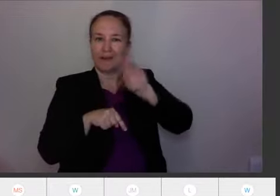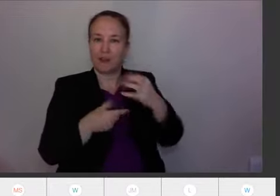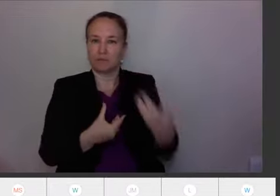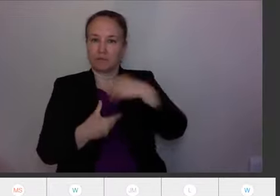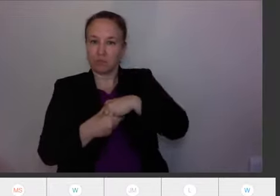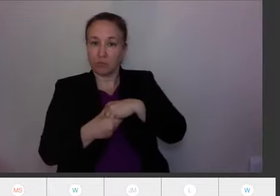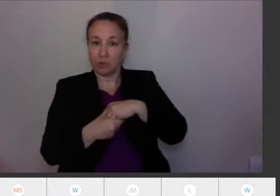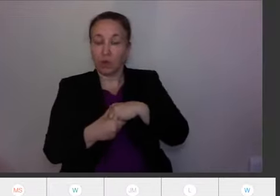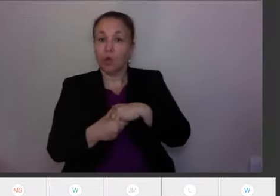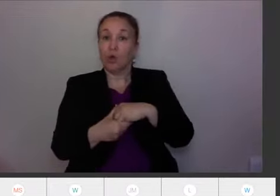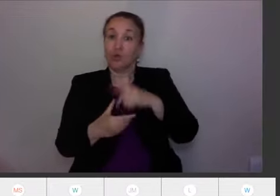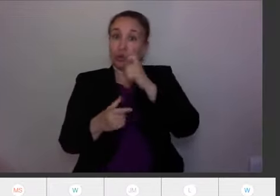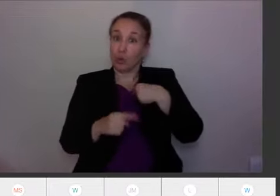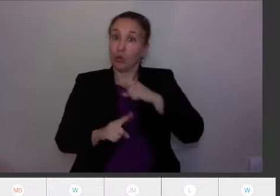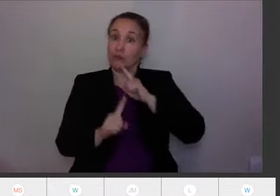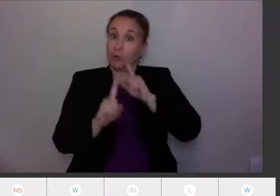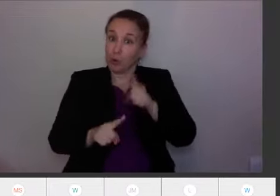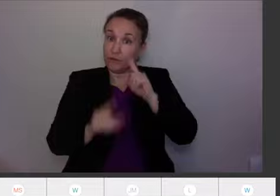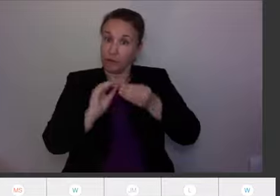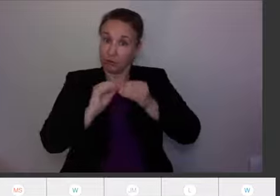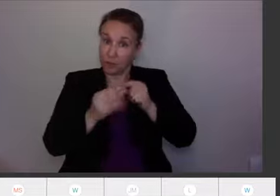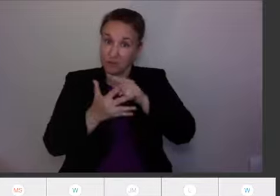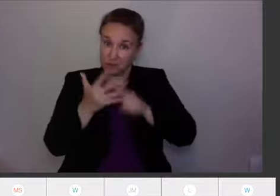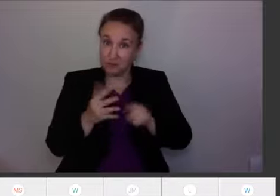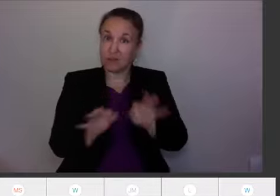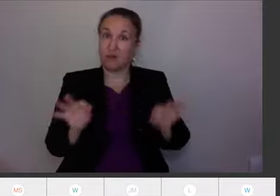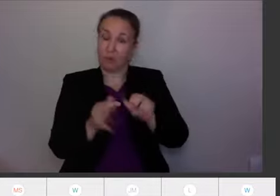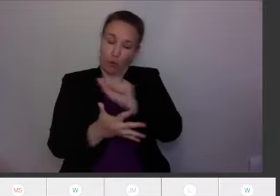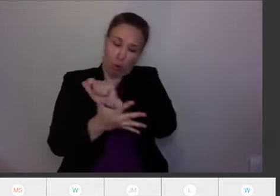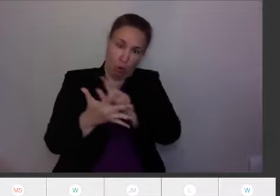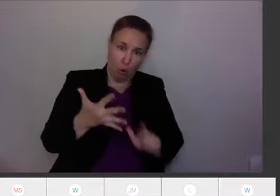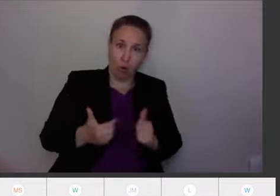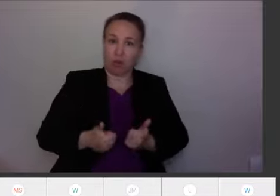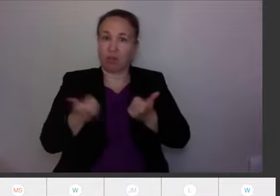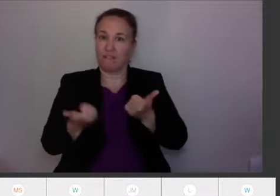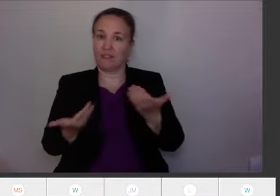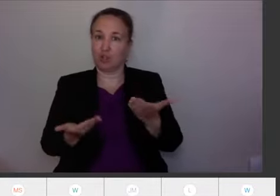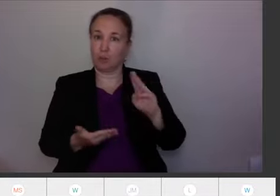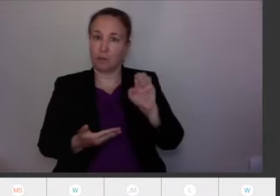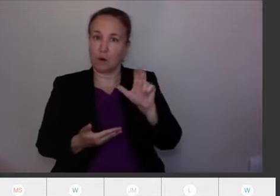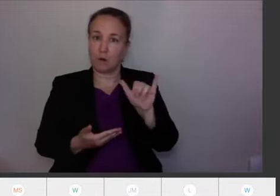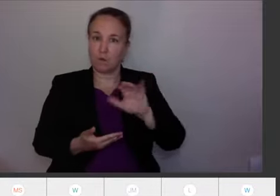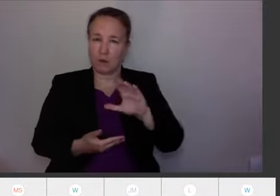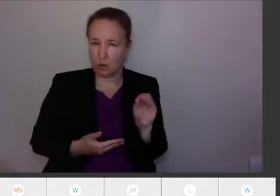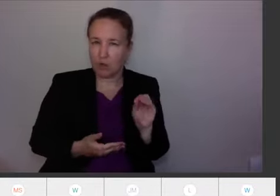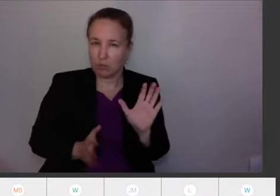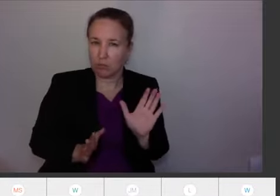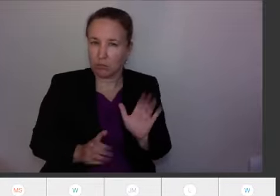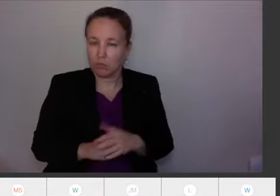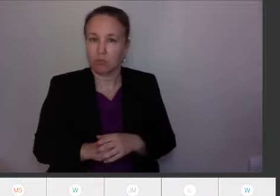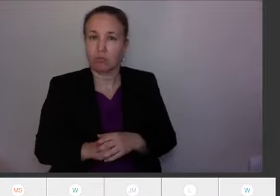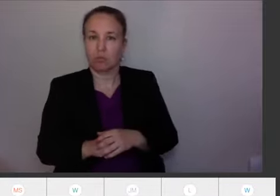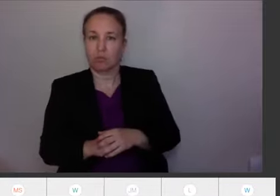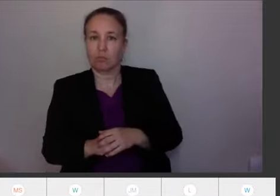is actually one of our residents you have to really look at what's being reported both on